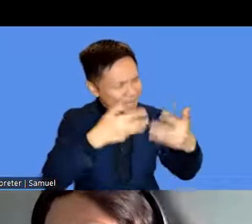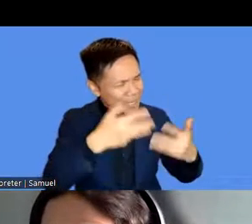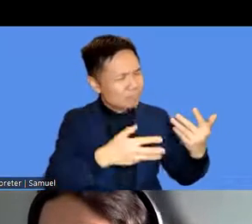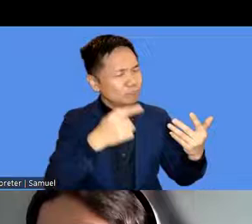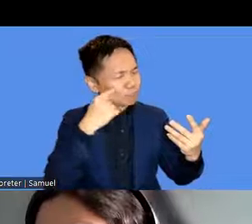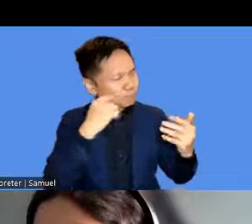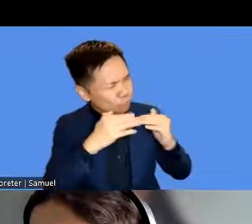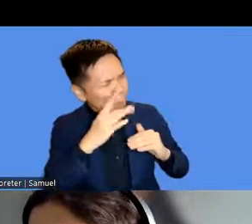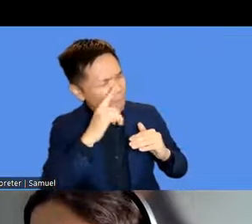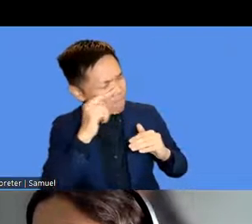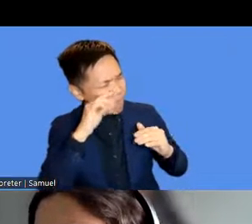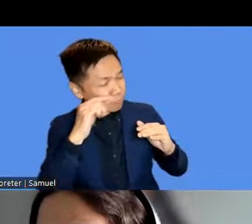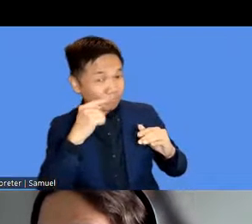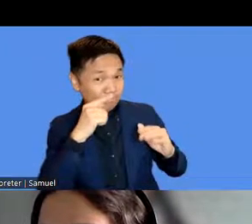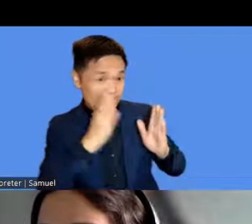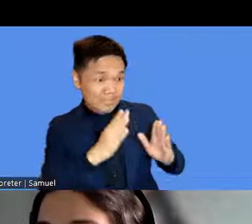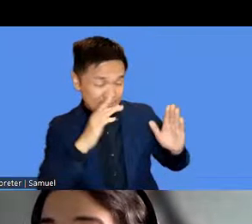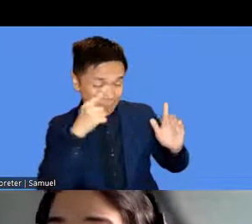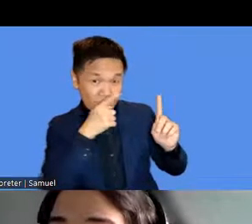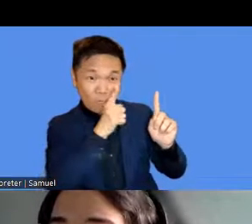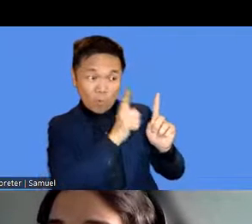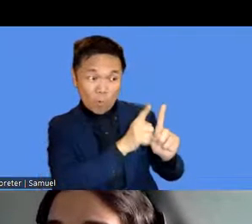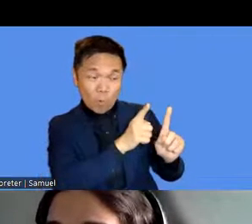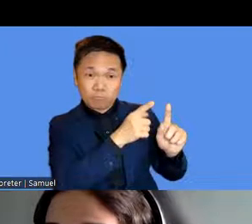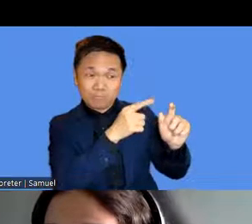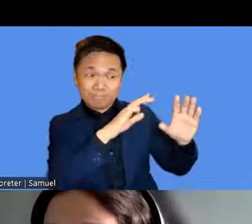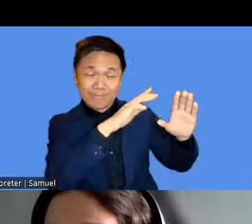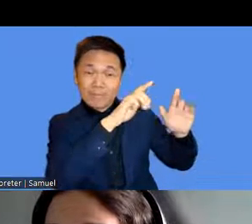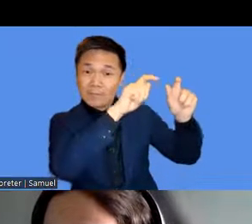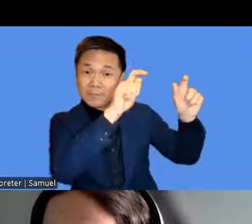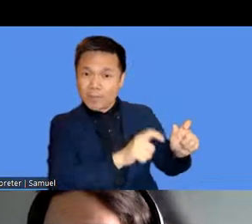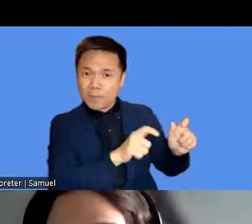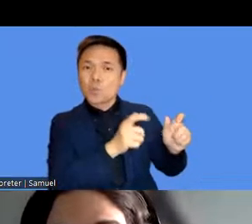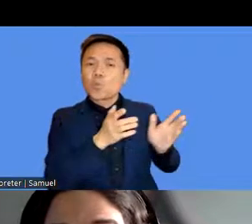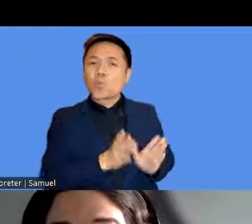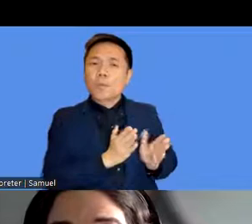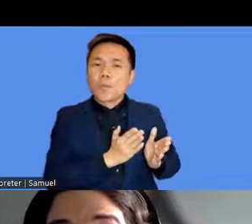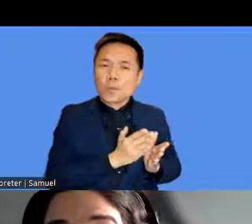human rights model, aligned with the Convention of the Rights of Persons with Disabilities.